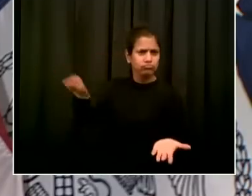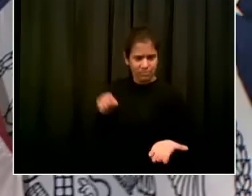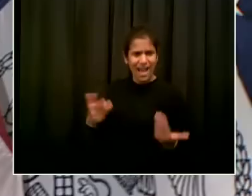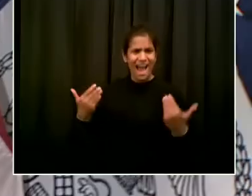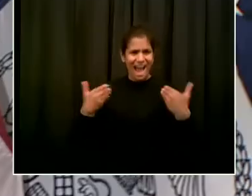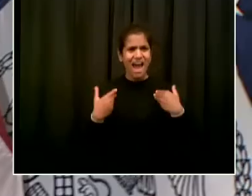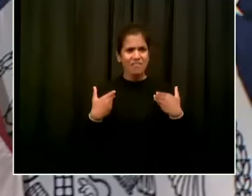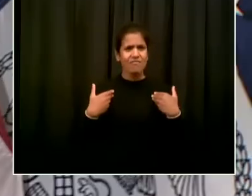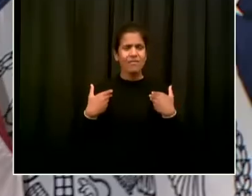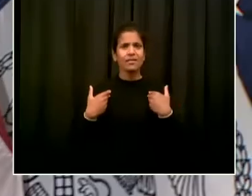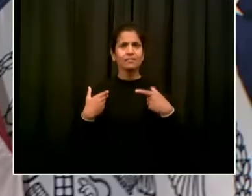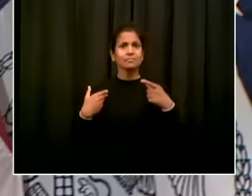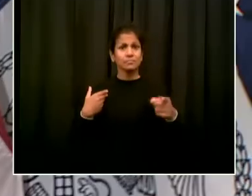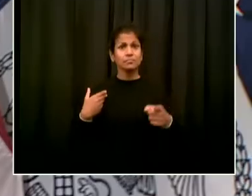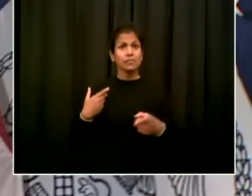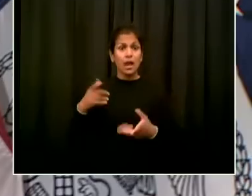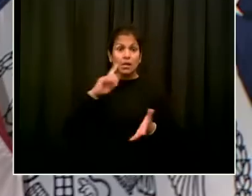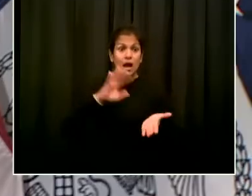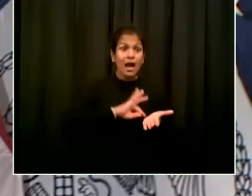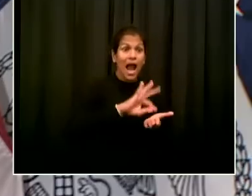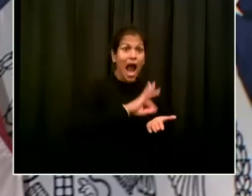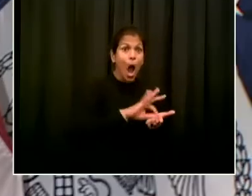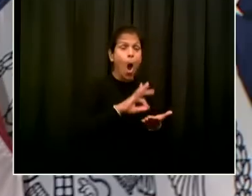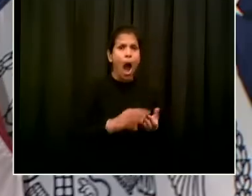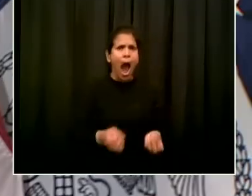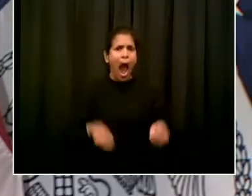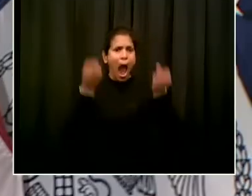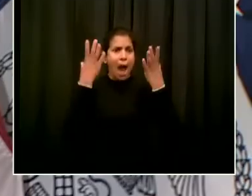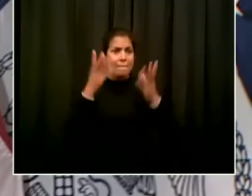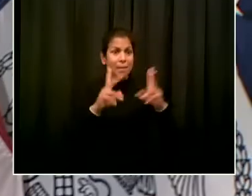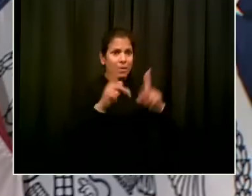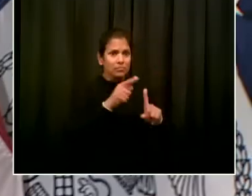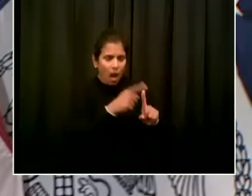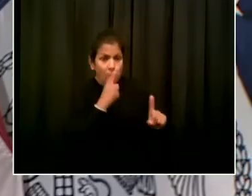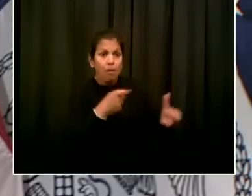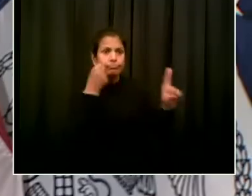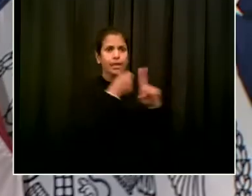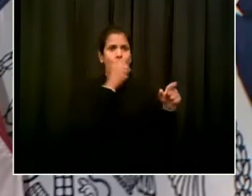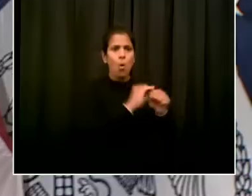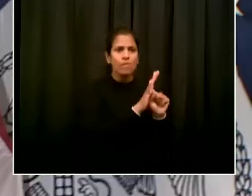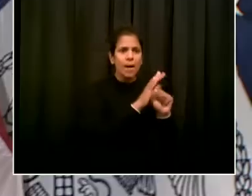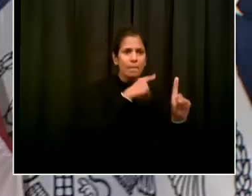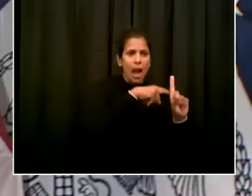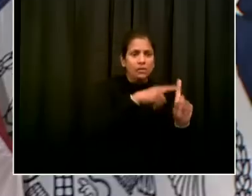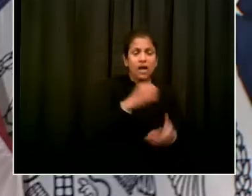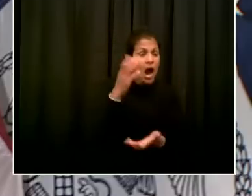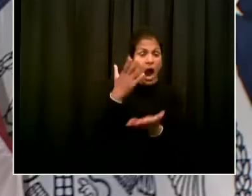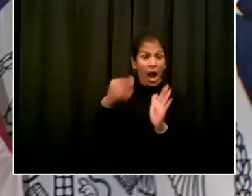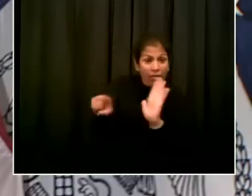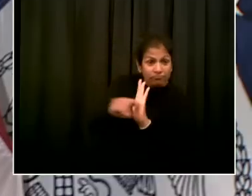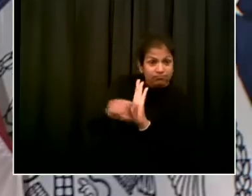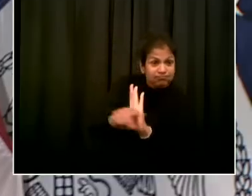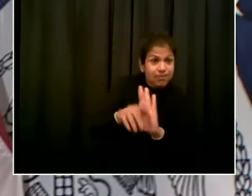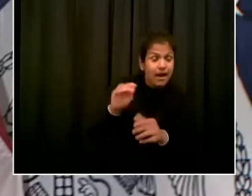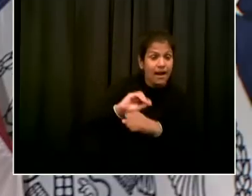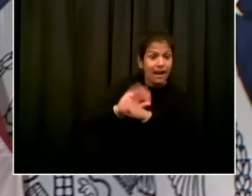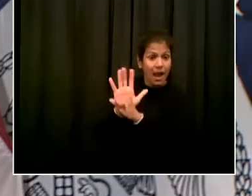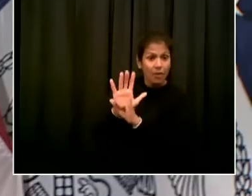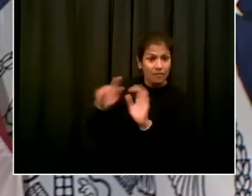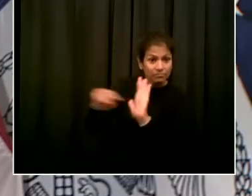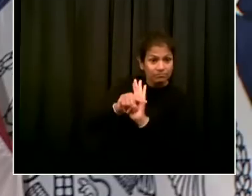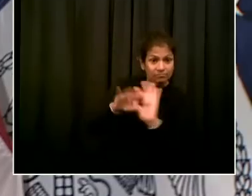TO TOUCH IT.